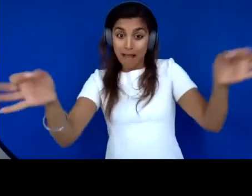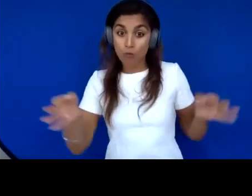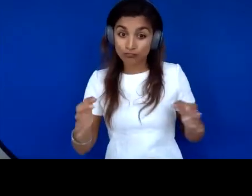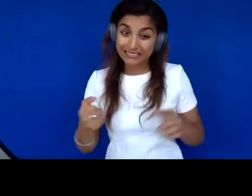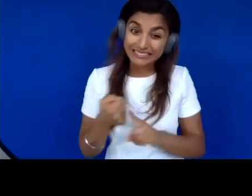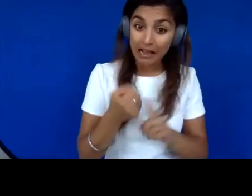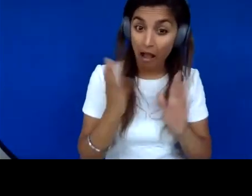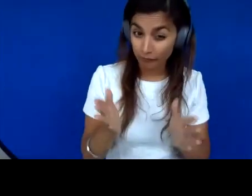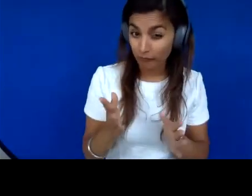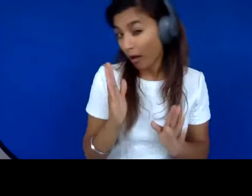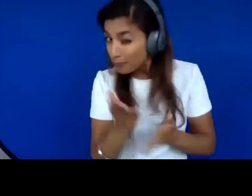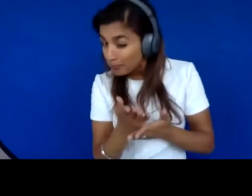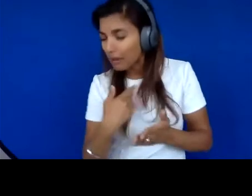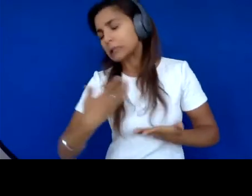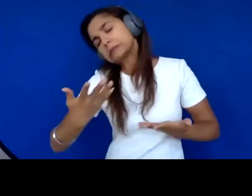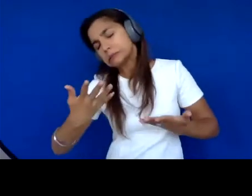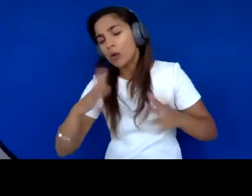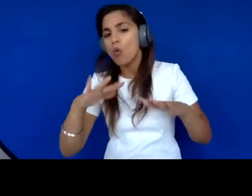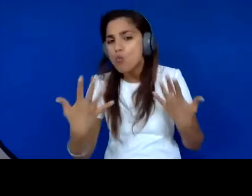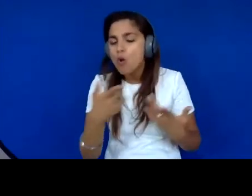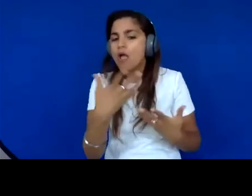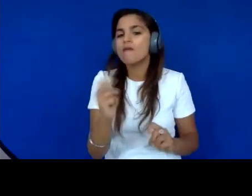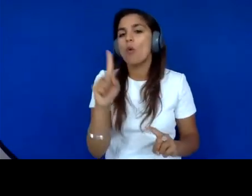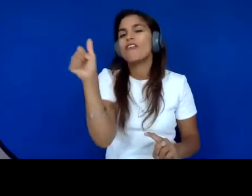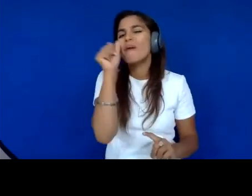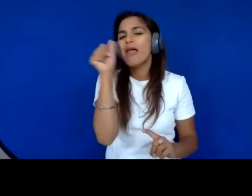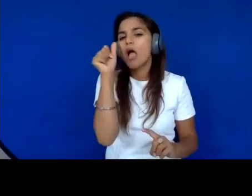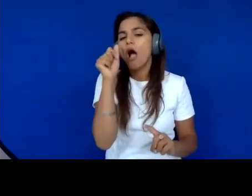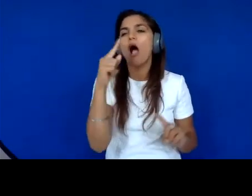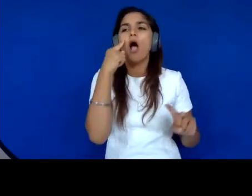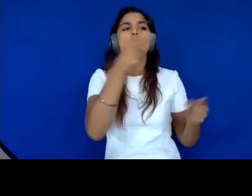relies on a familiar and established tropes of supposed acceptable disability